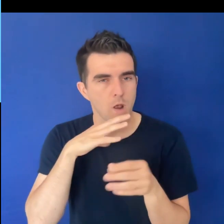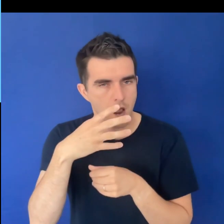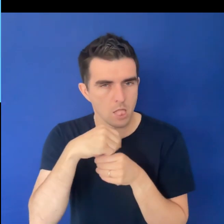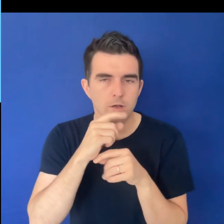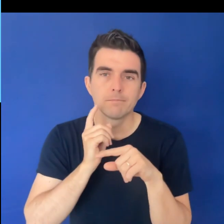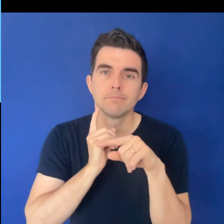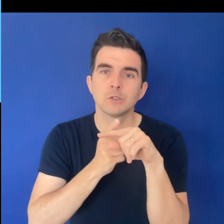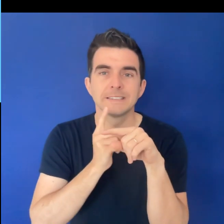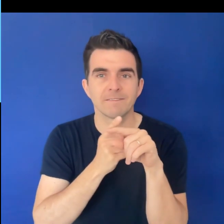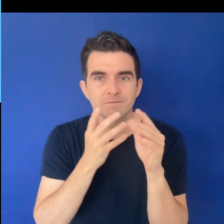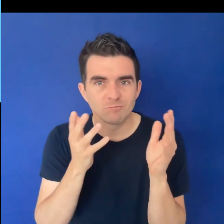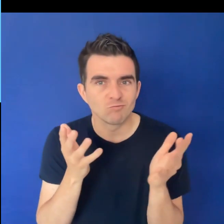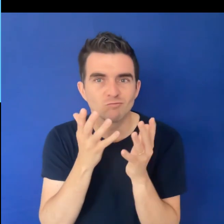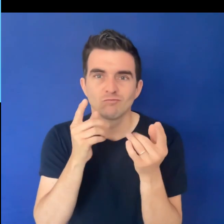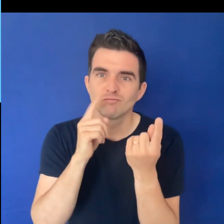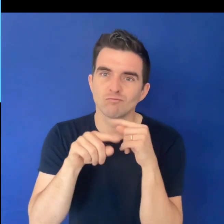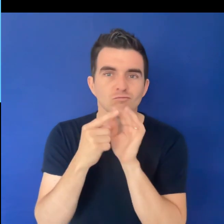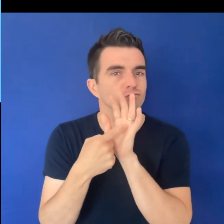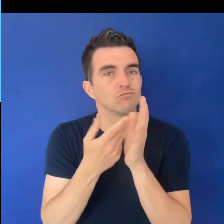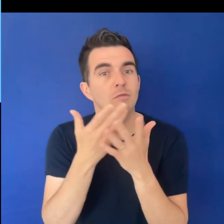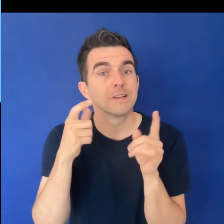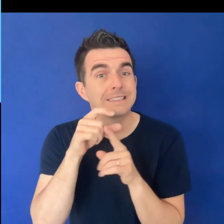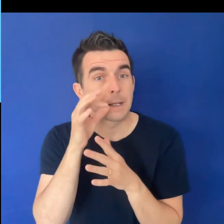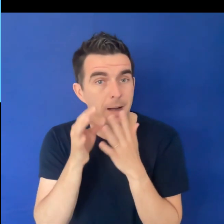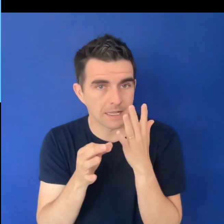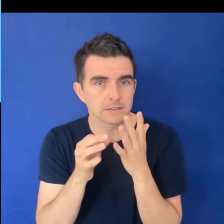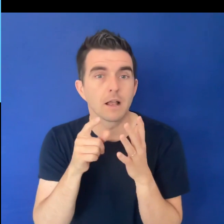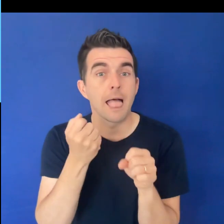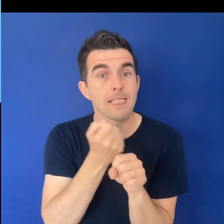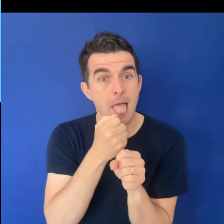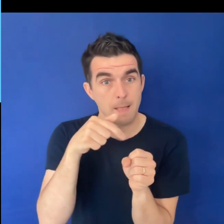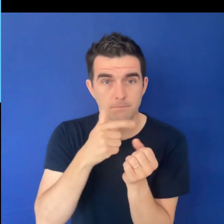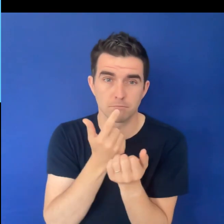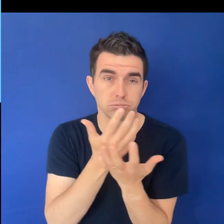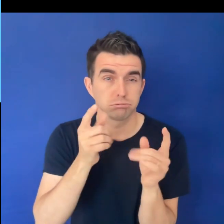but the game itself has many accessibility features that I’d like to share with you today.